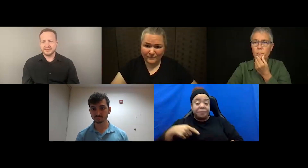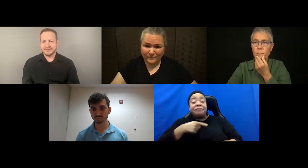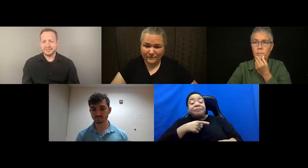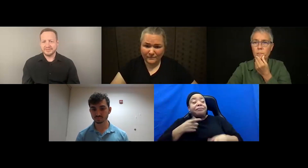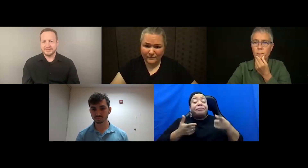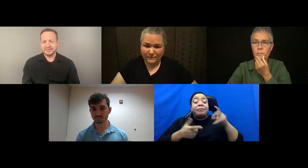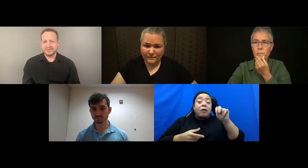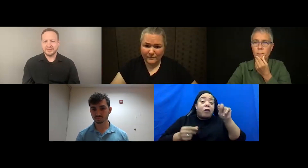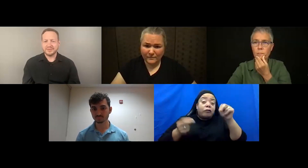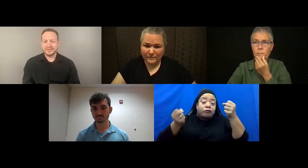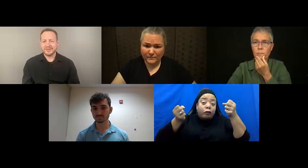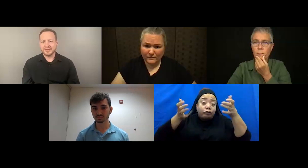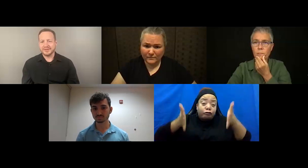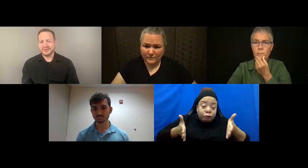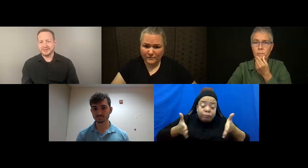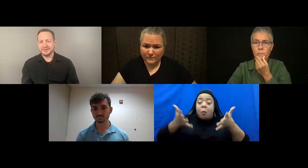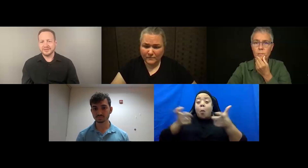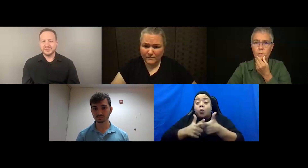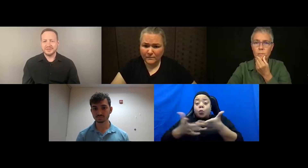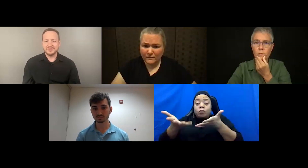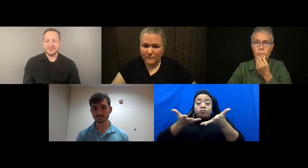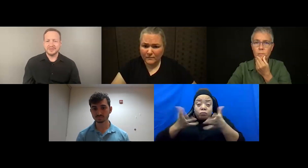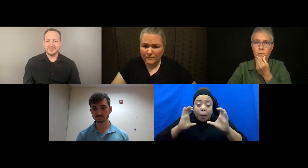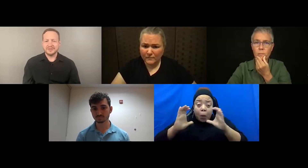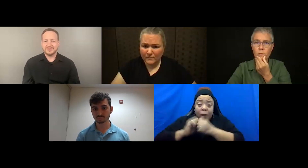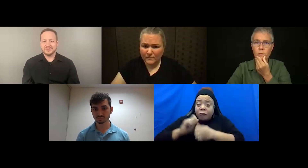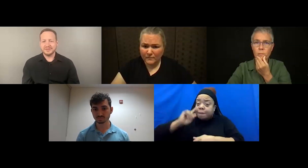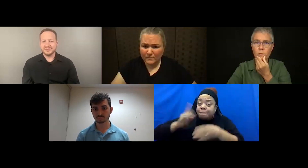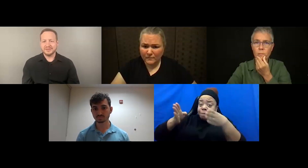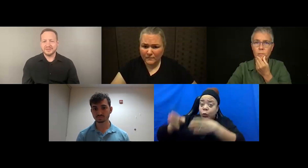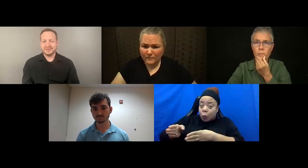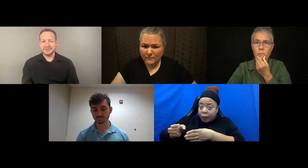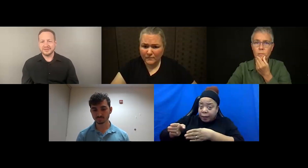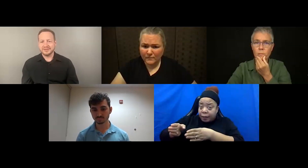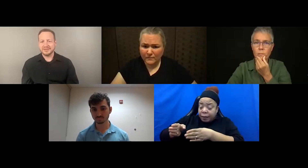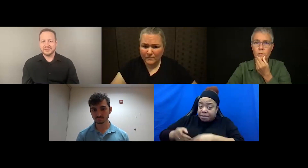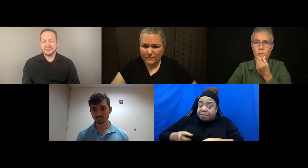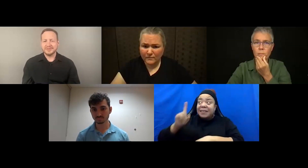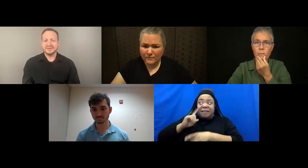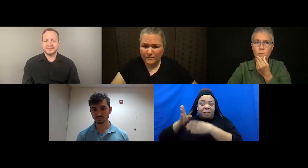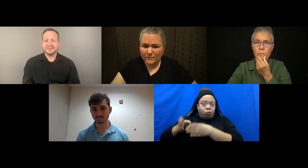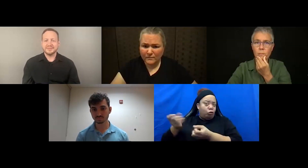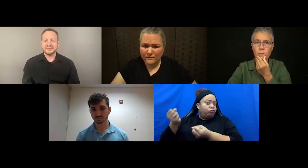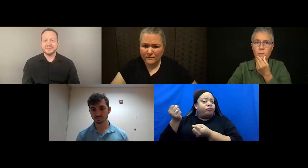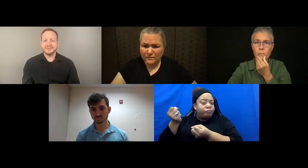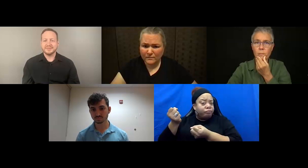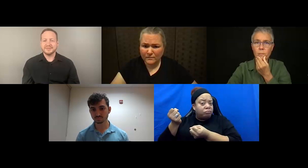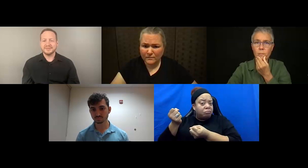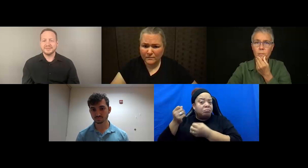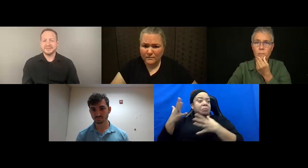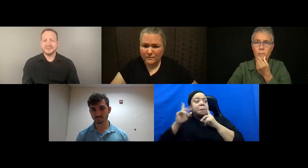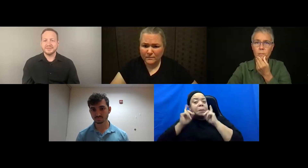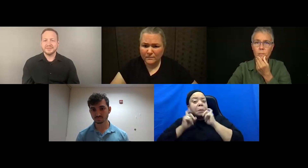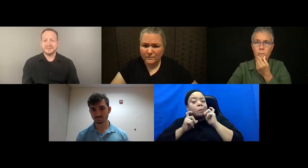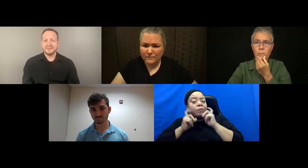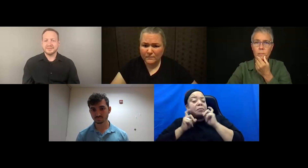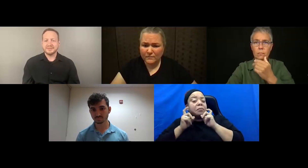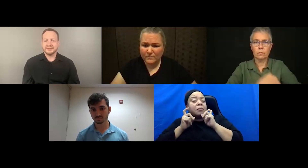The basic concept of this "app" is non-signers who want to communicate with a Deaf person who signs,